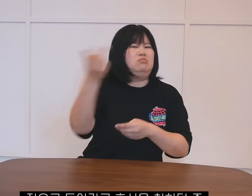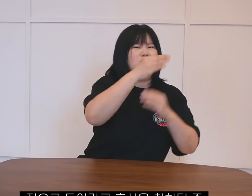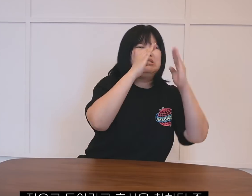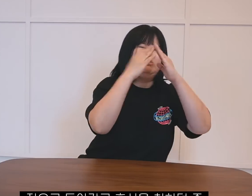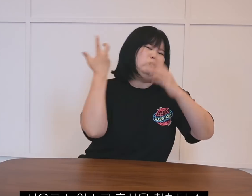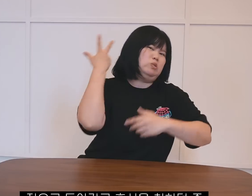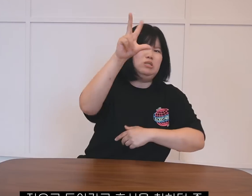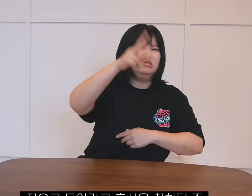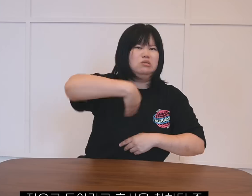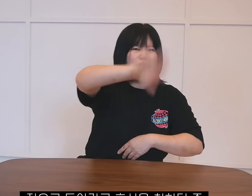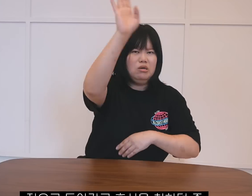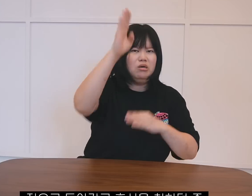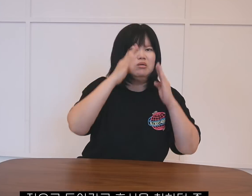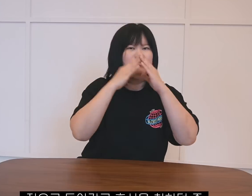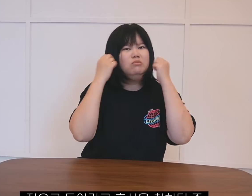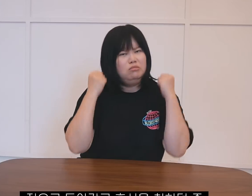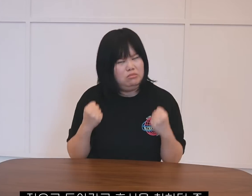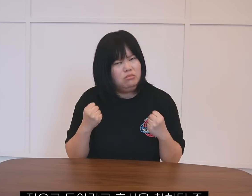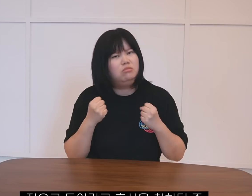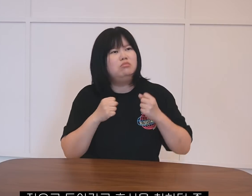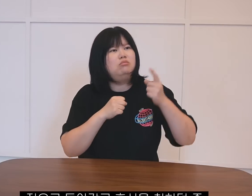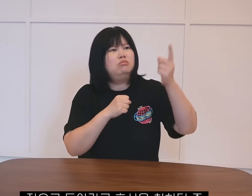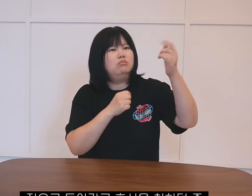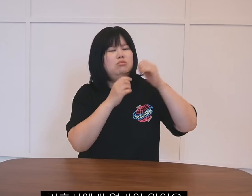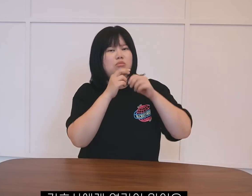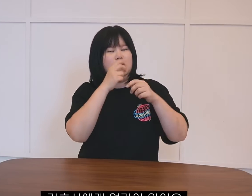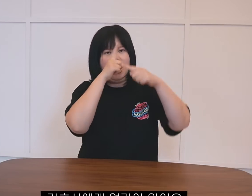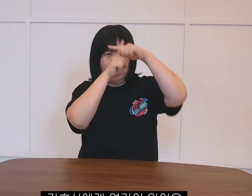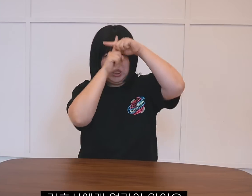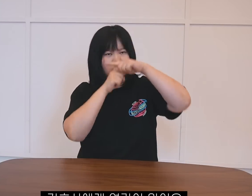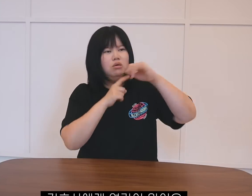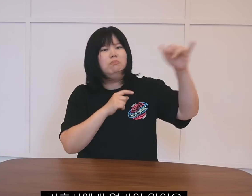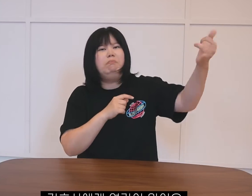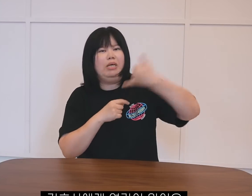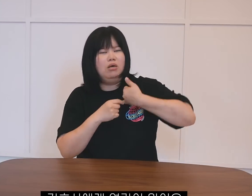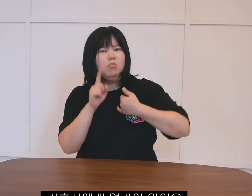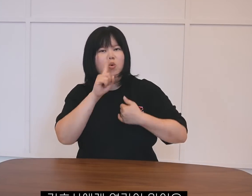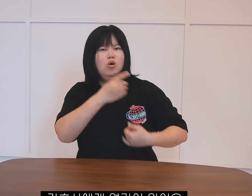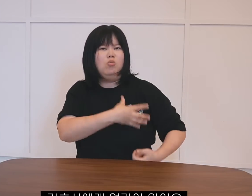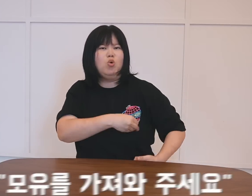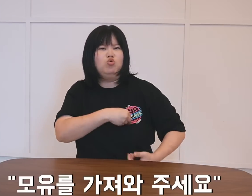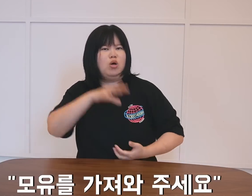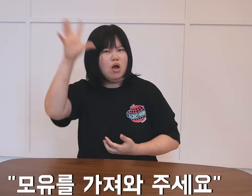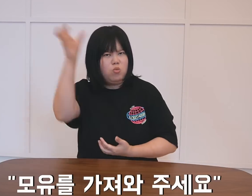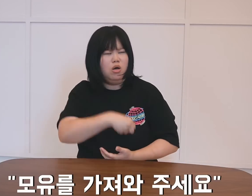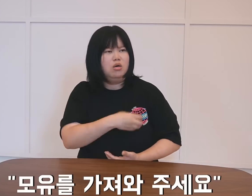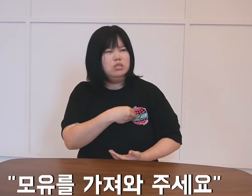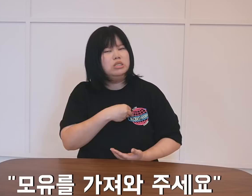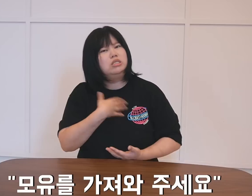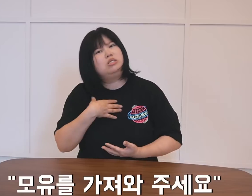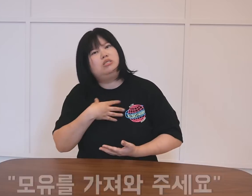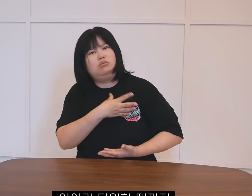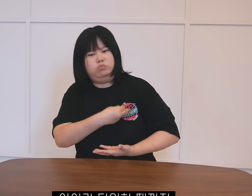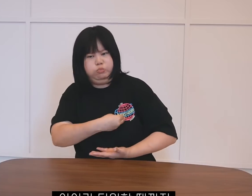I went home and was resting when the nurse called. Please bring breast milk.